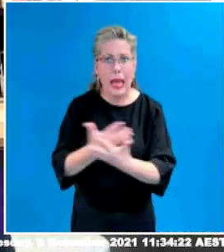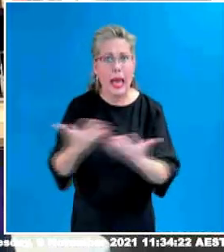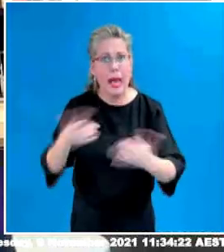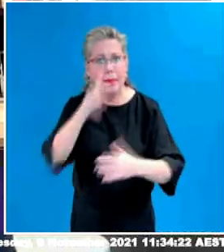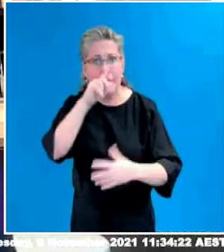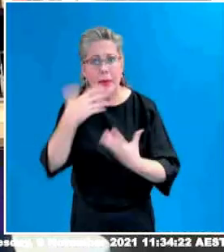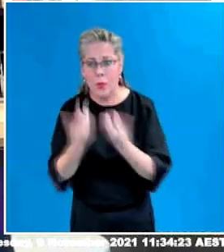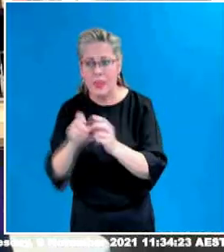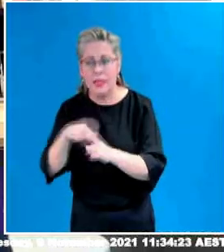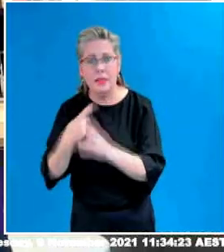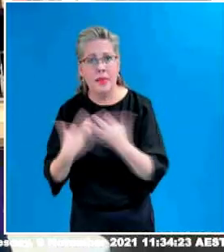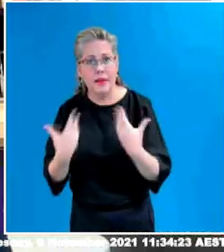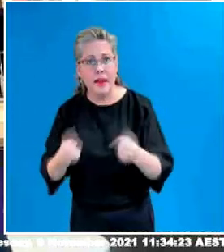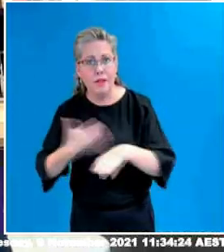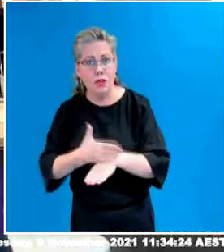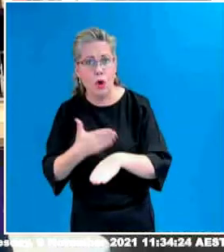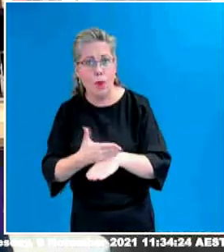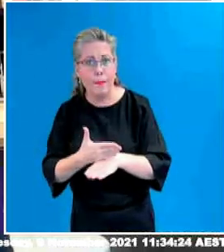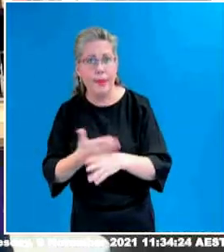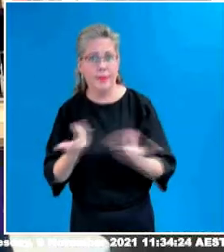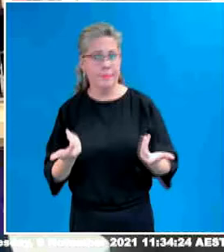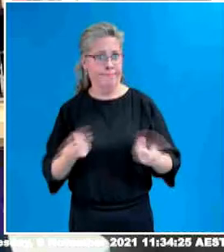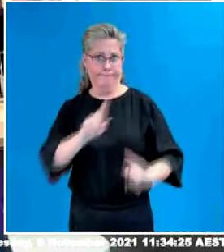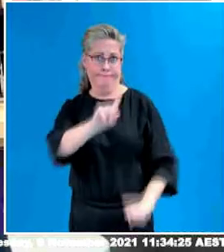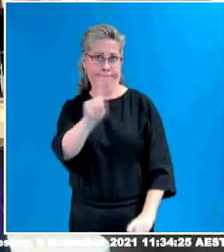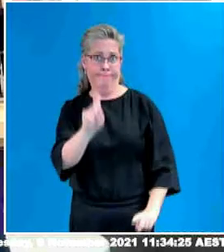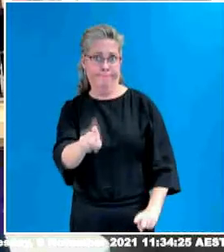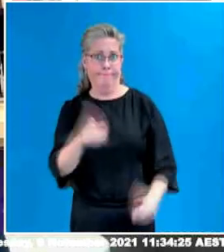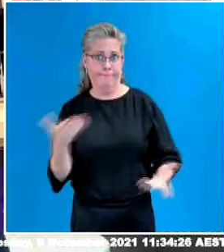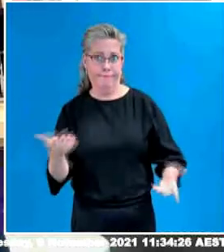what type of jobs they are doing, looking at their working conditions.